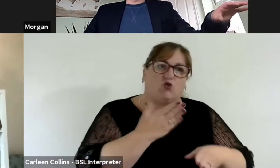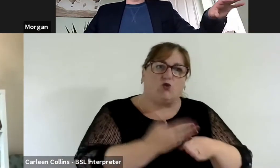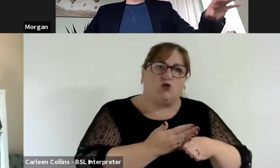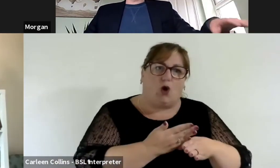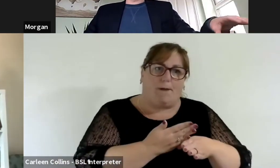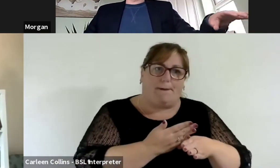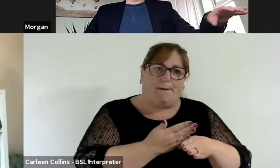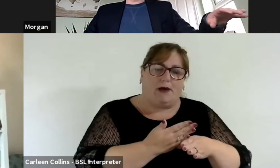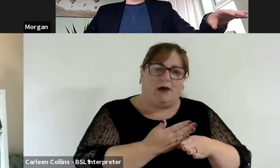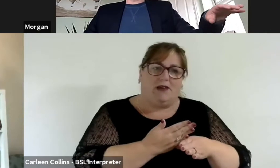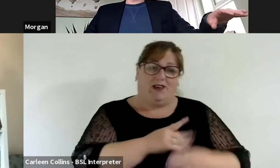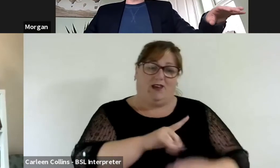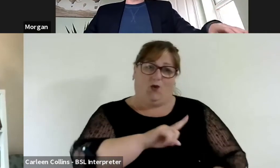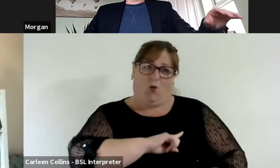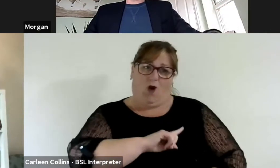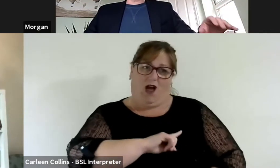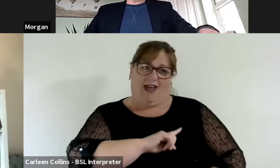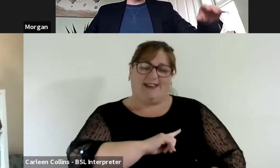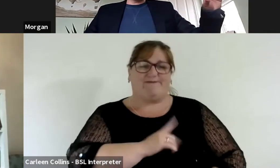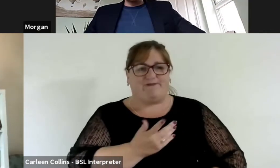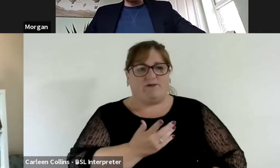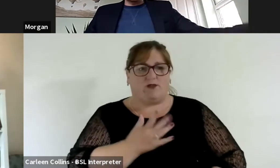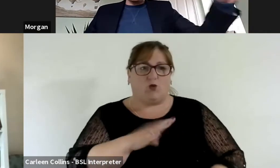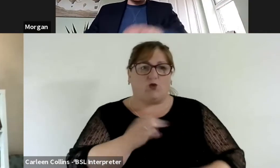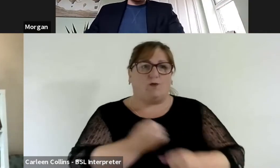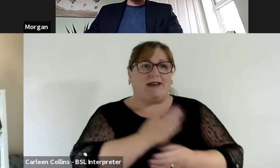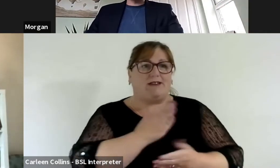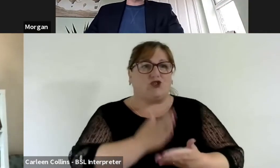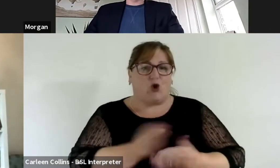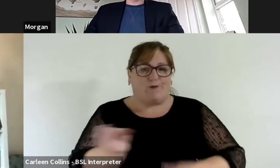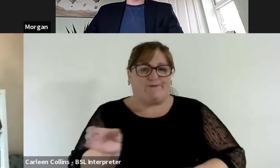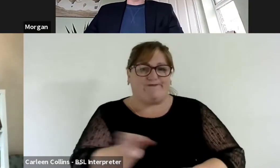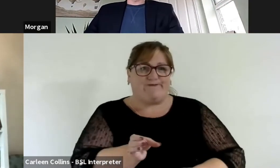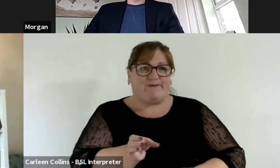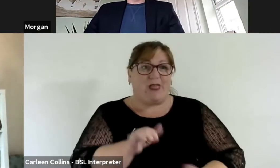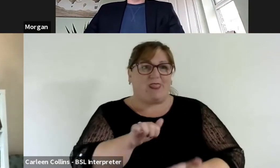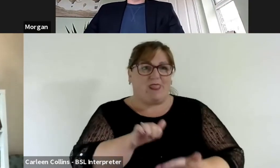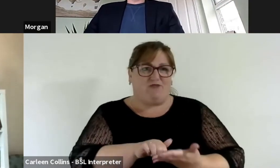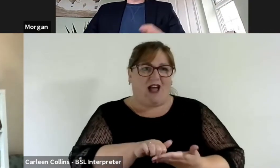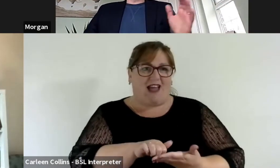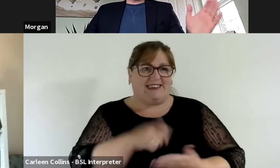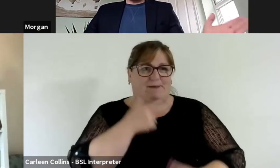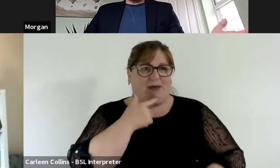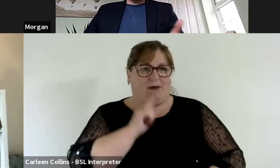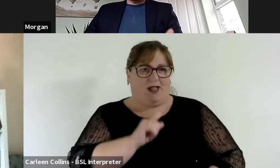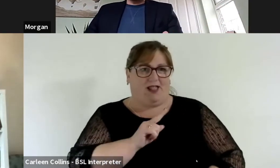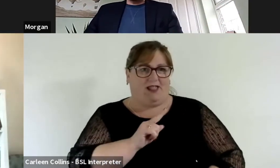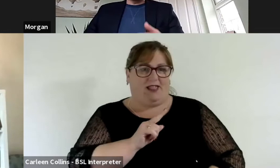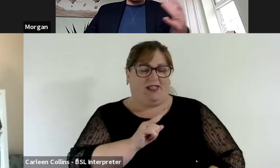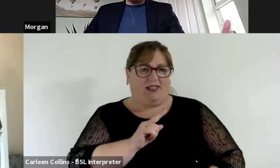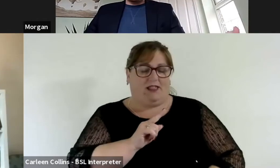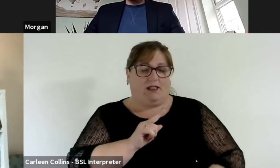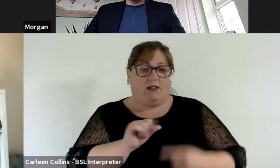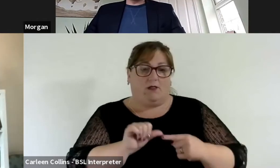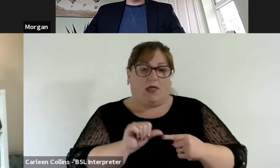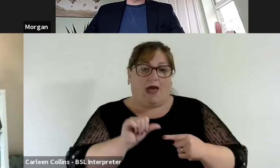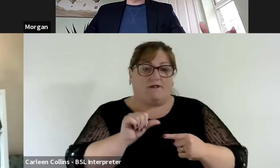role. There are communications tests if it's a communication role or analysts tests if you are looking for that type of Some roles do have those tests.